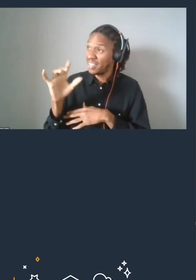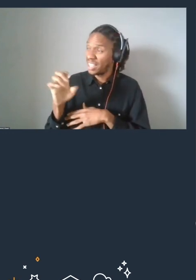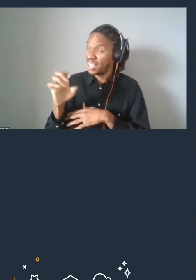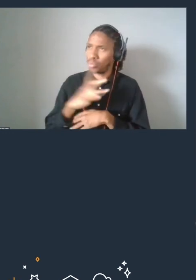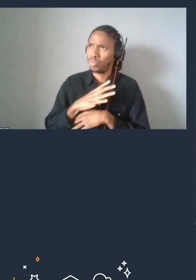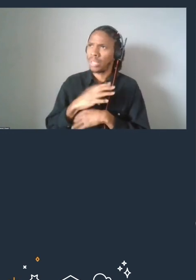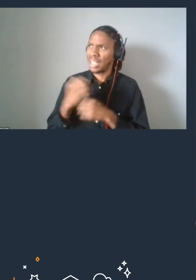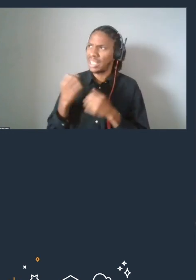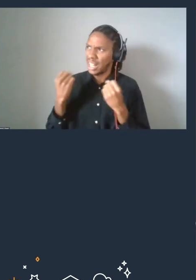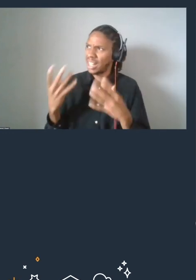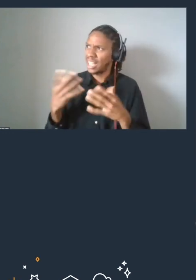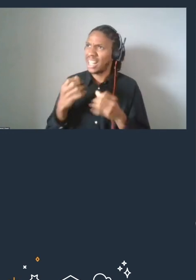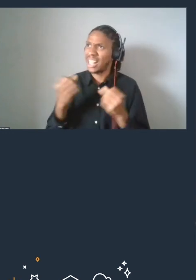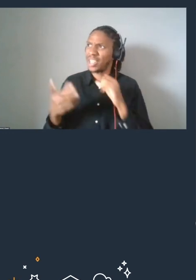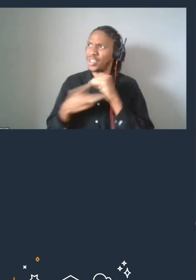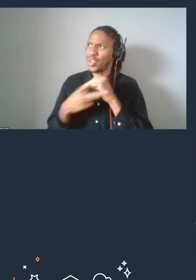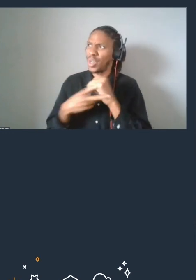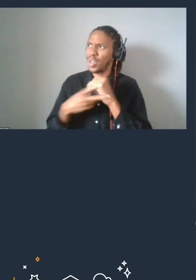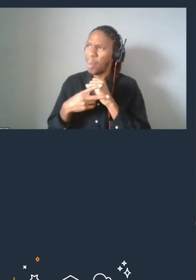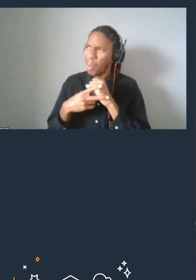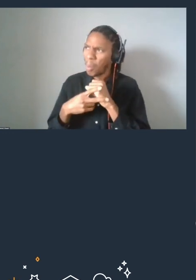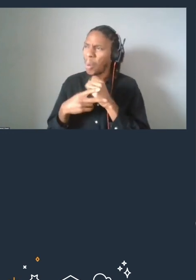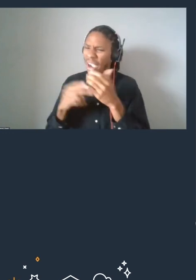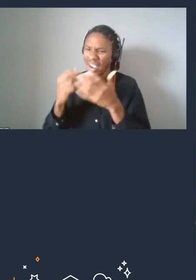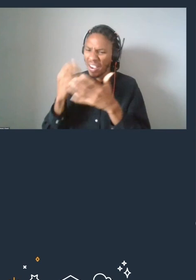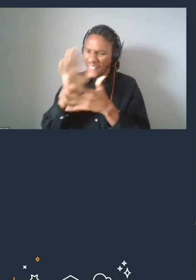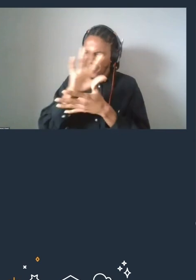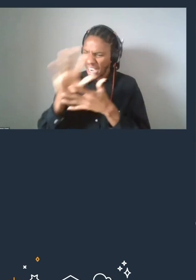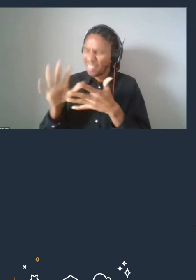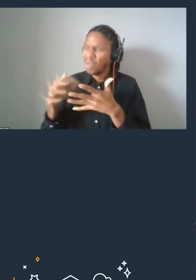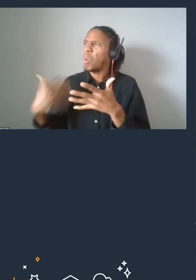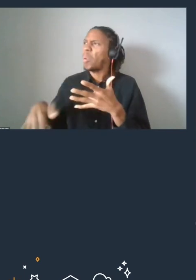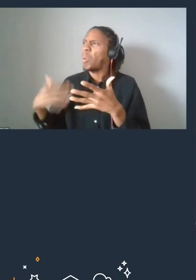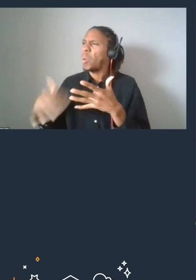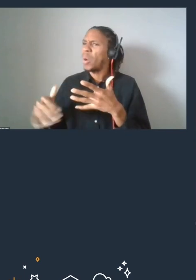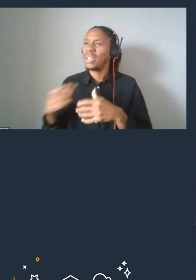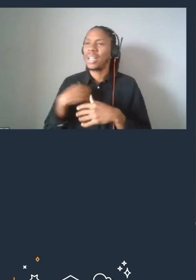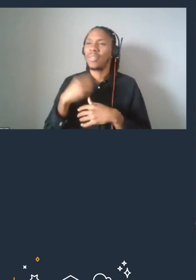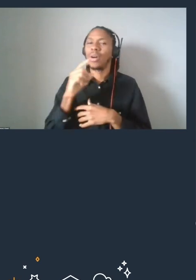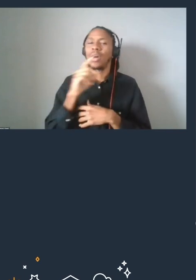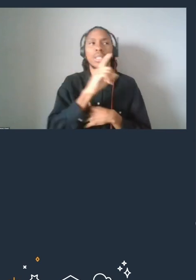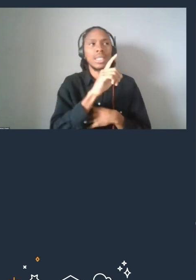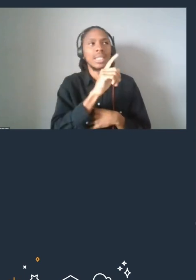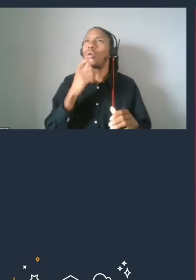That's a lot of storage. It's 400 terabytes at one time, you can move, yeah. 400 terabytes, that's a lot of data.